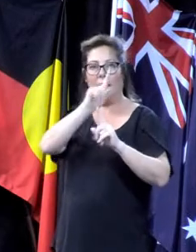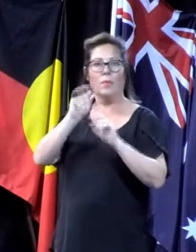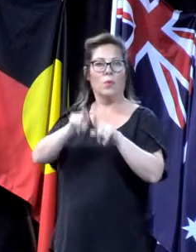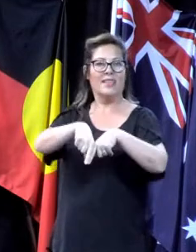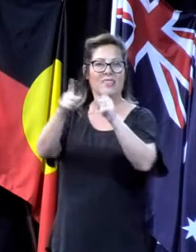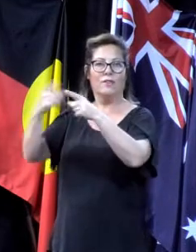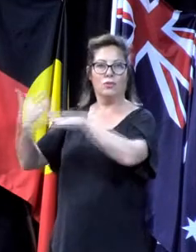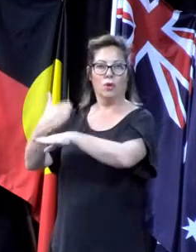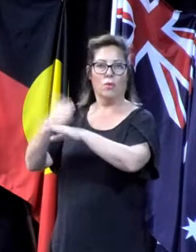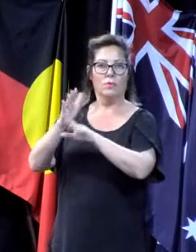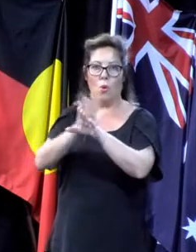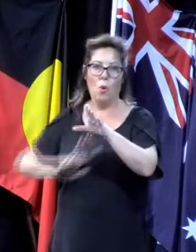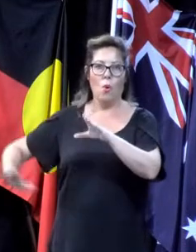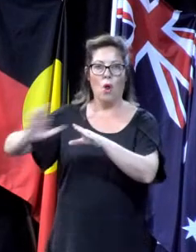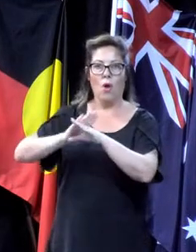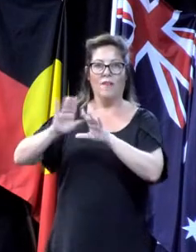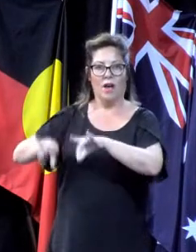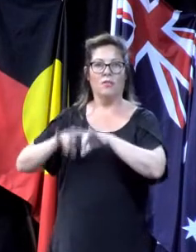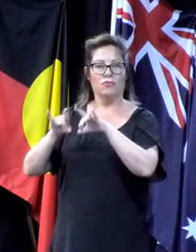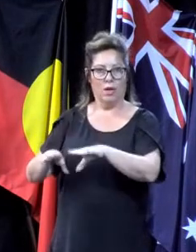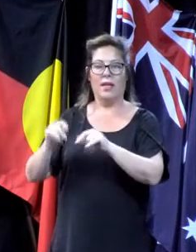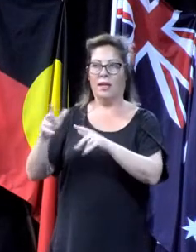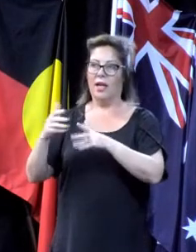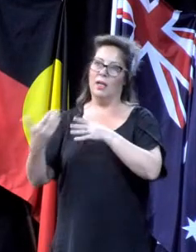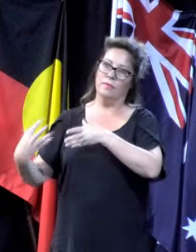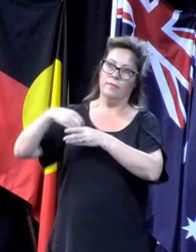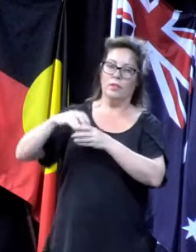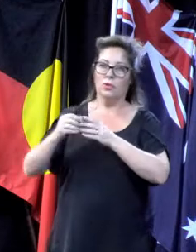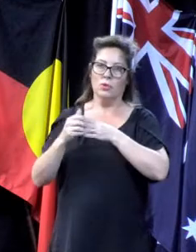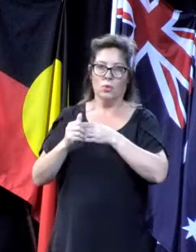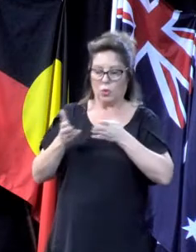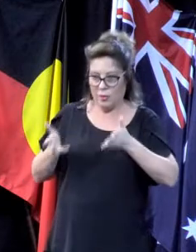that help guide them in that work. And I've also delivered some professional learning